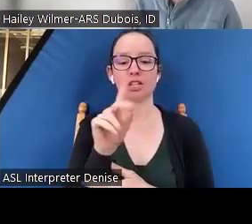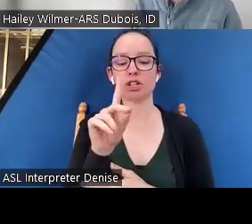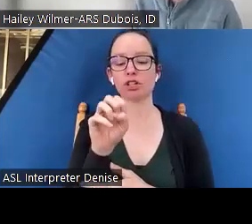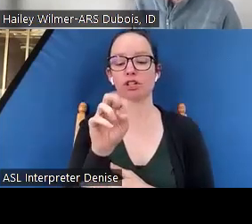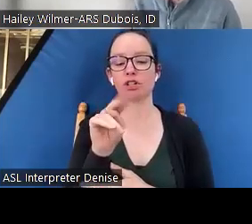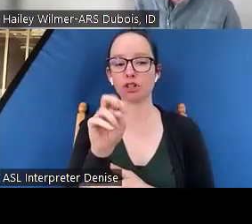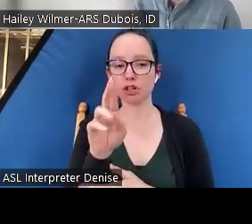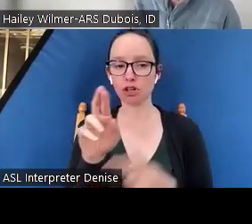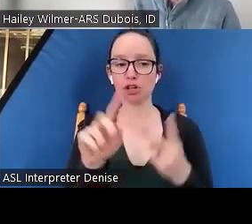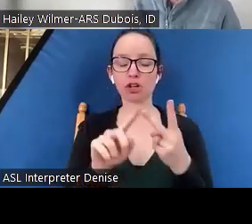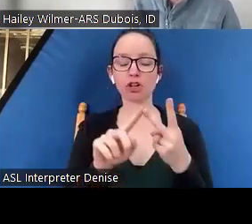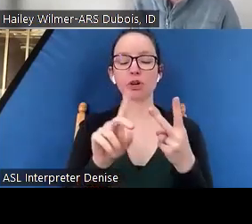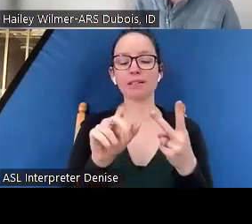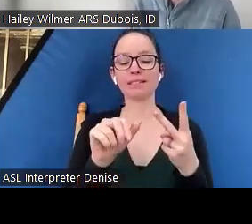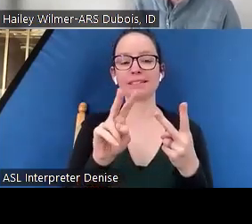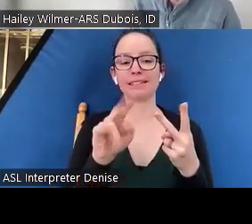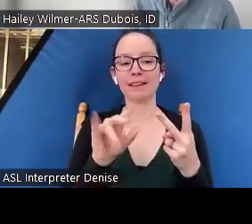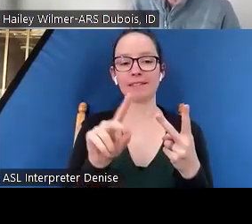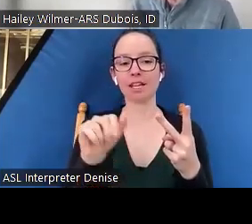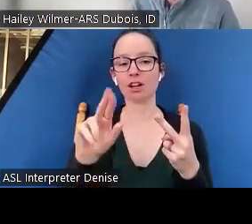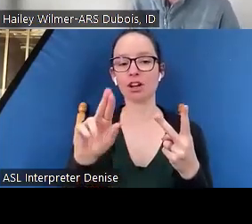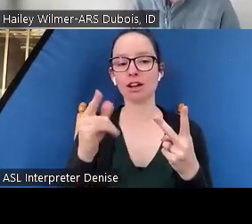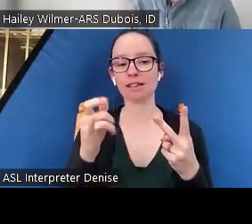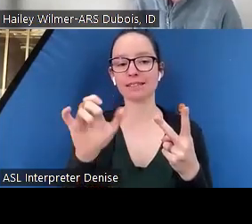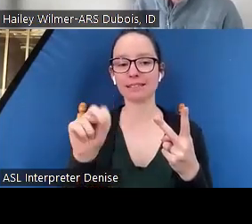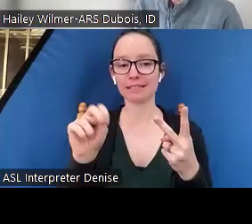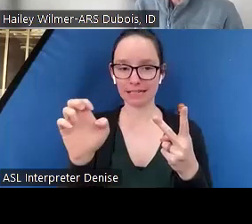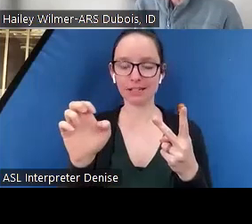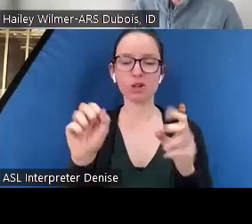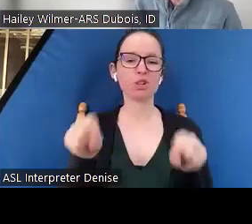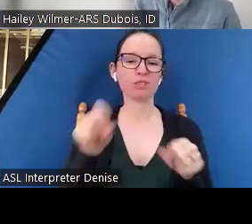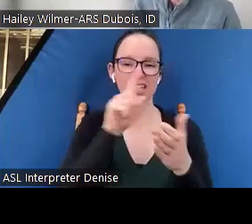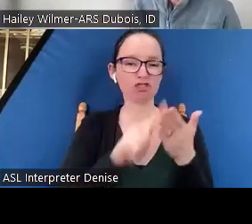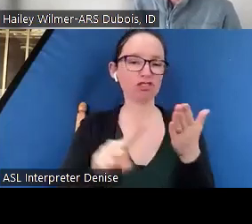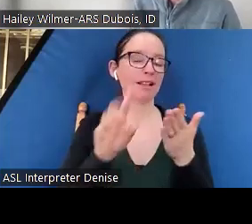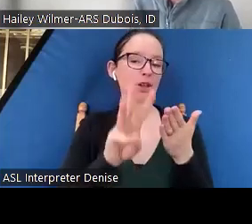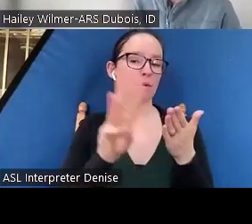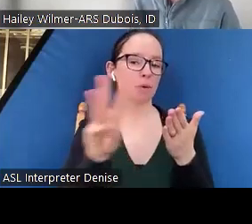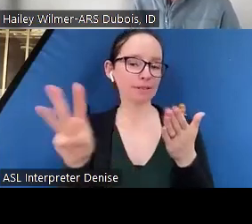Or to check out their great website that has all of the the papers and kind of the journey there.